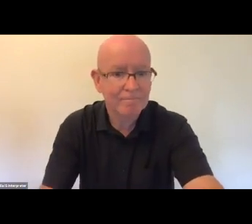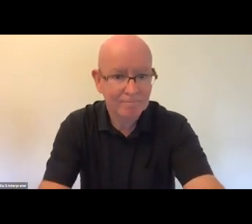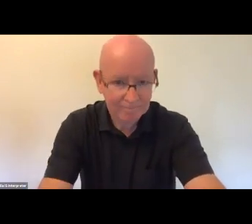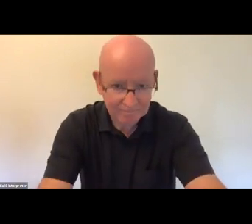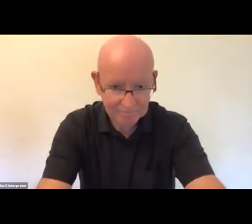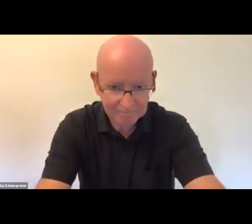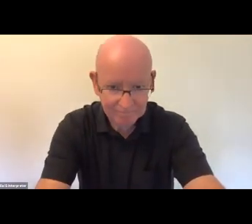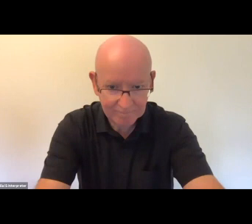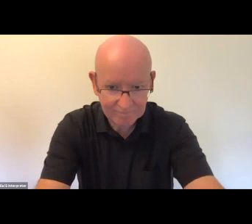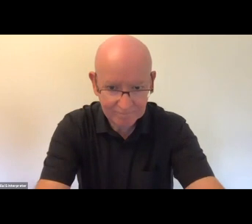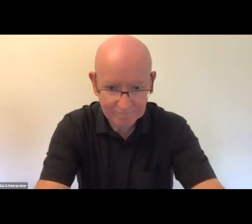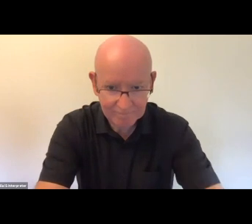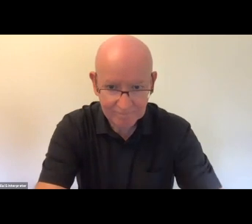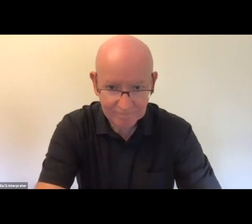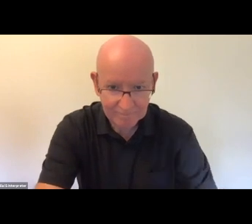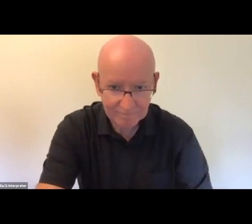Good morning, good afternoon.